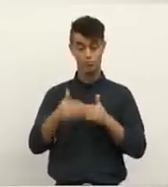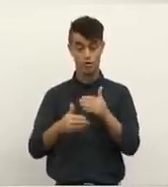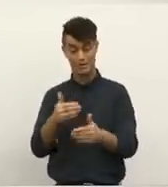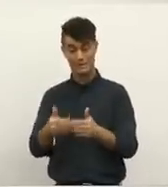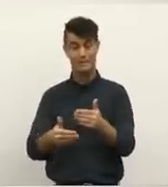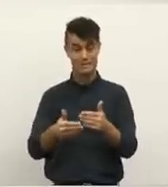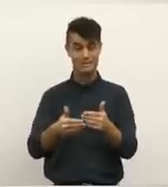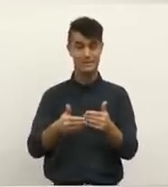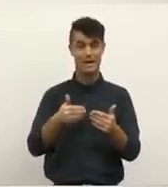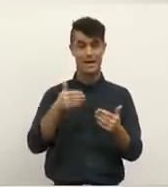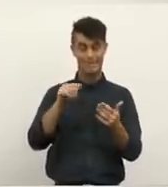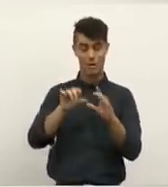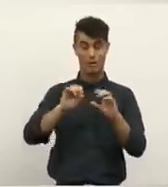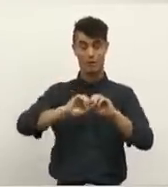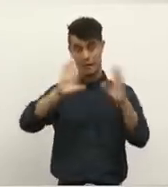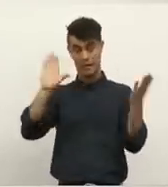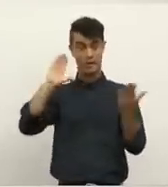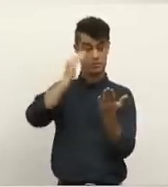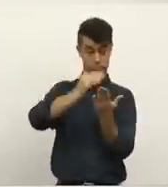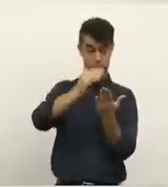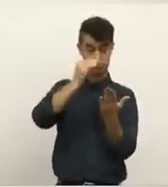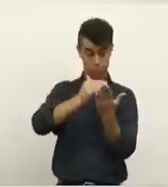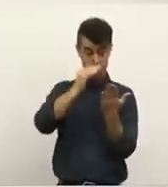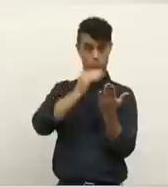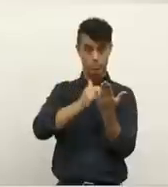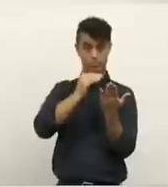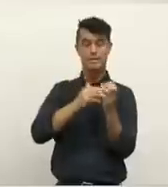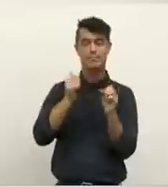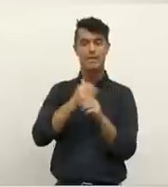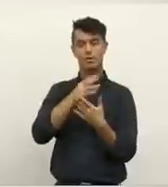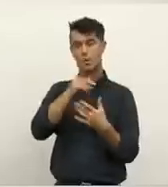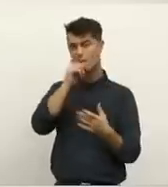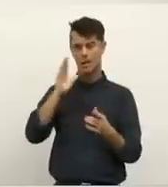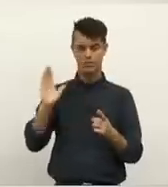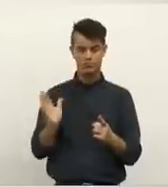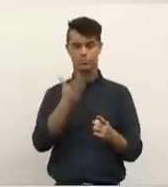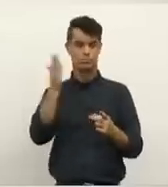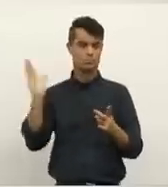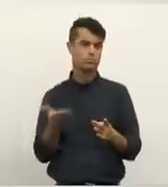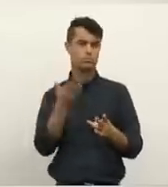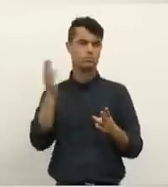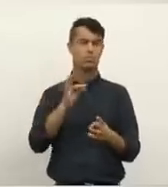that people are working through those requests at pace and if it's something